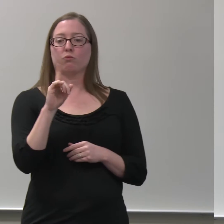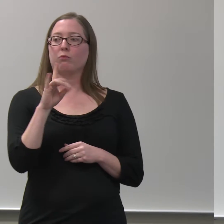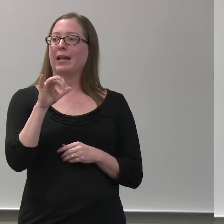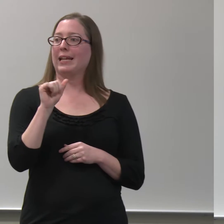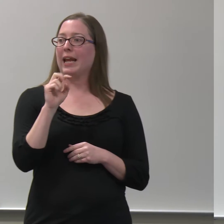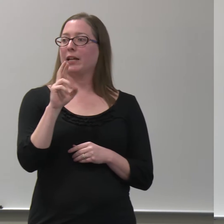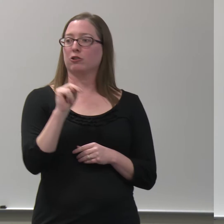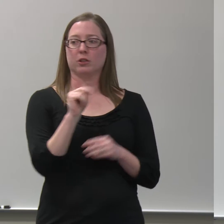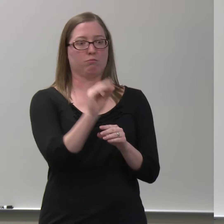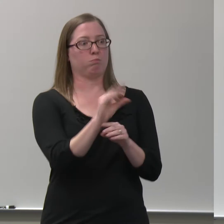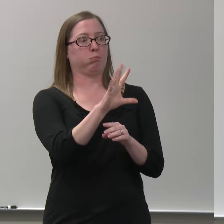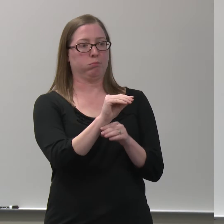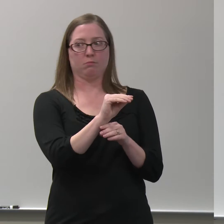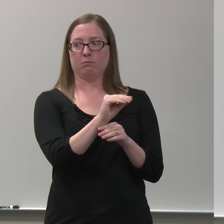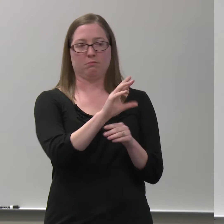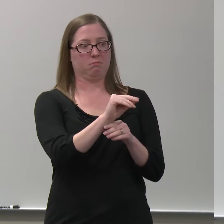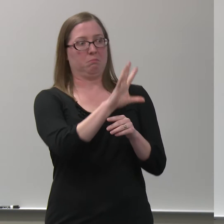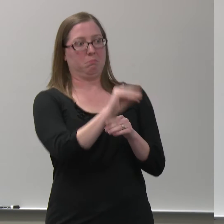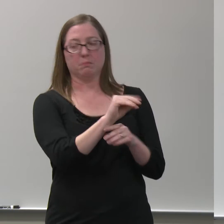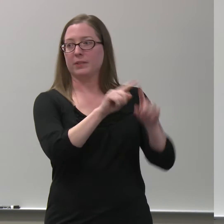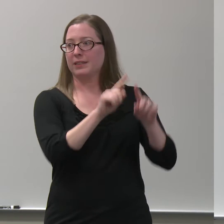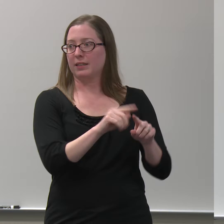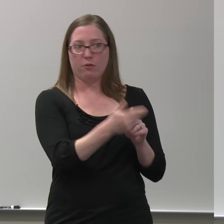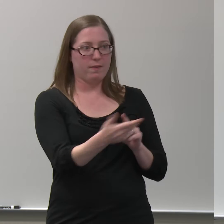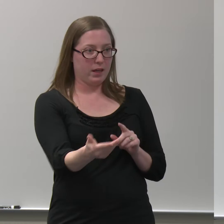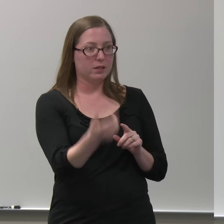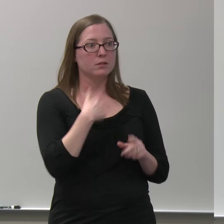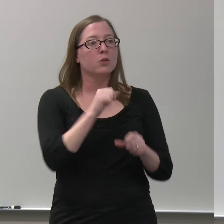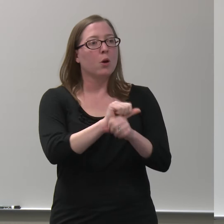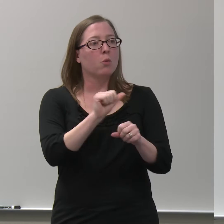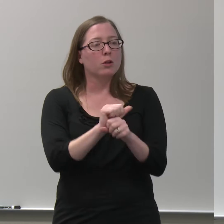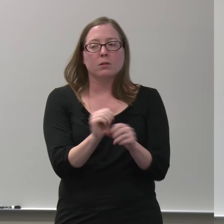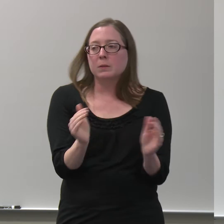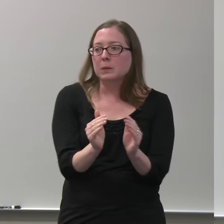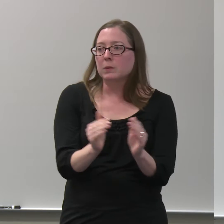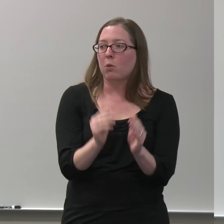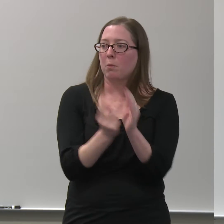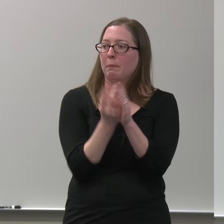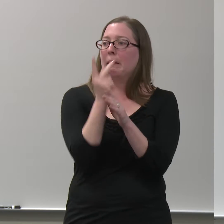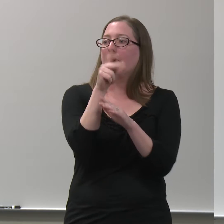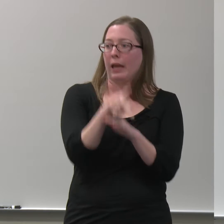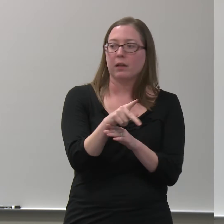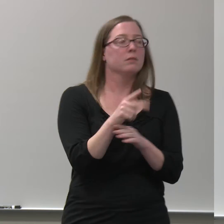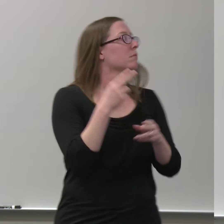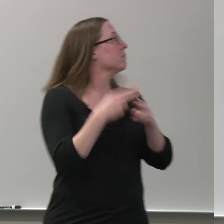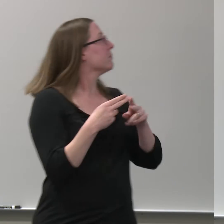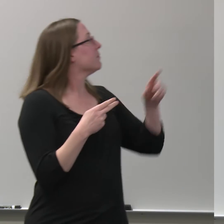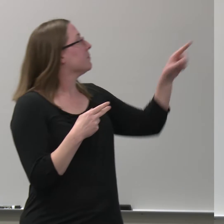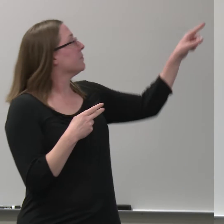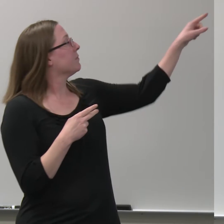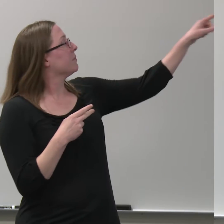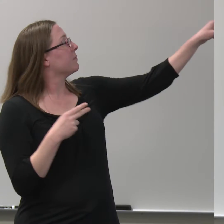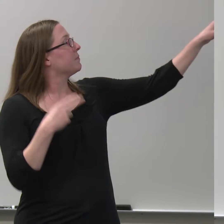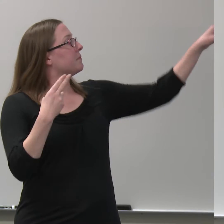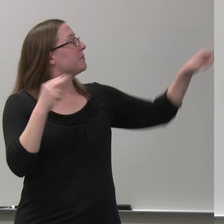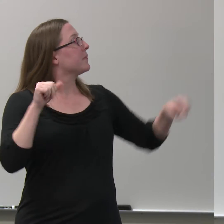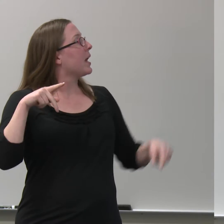on this little, tiny plant called Haplopappus gracilis which was very useful for looking